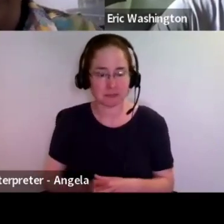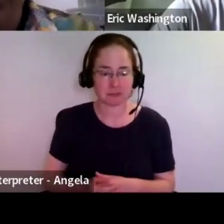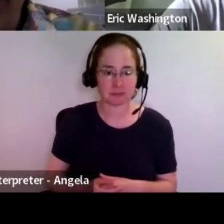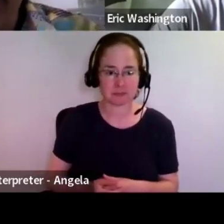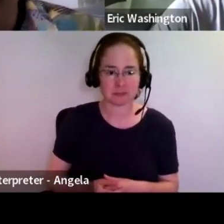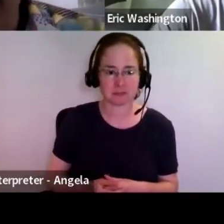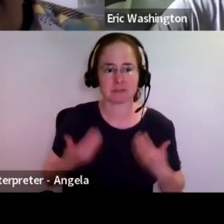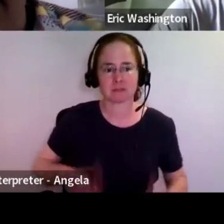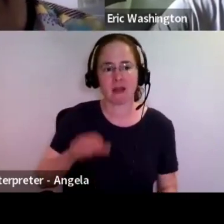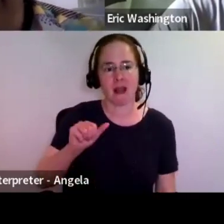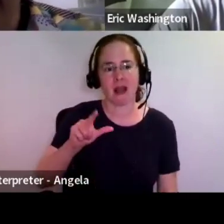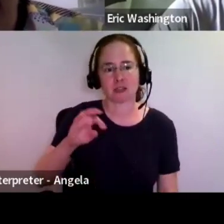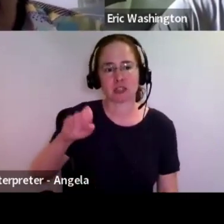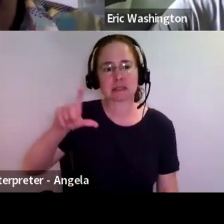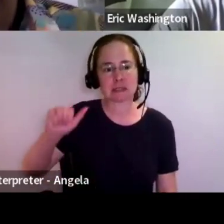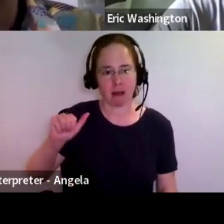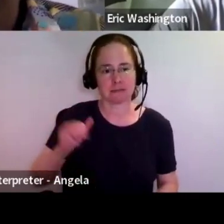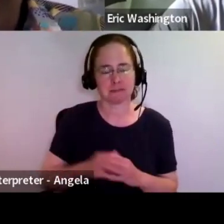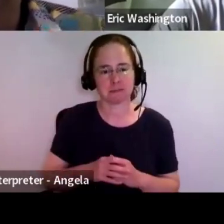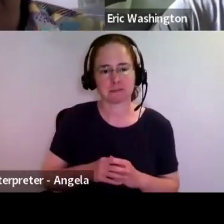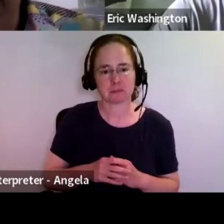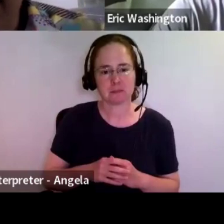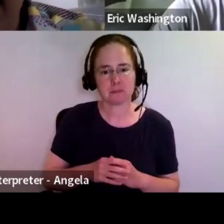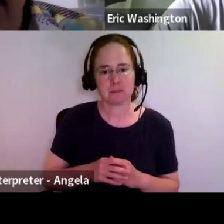Allilsa Fernandez: This is Julisa. So several parts to